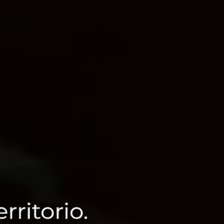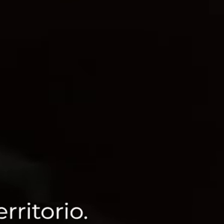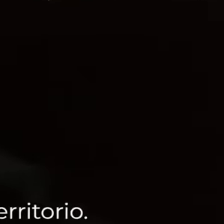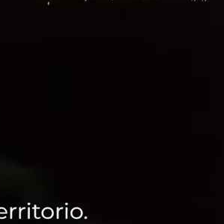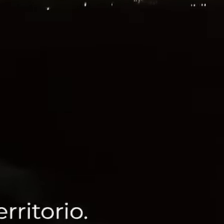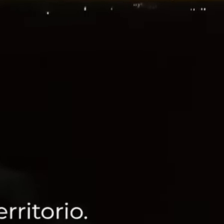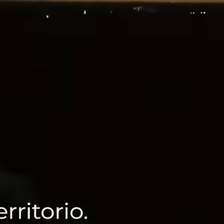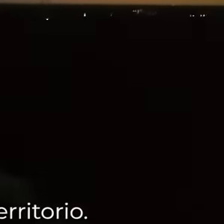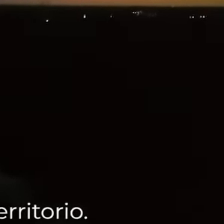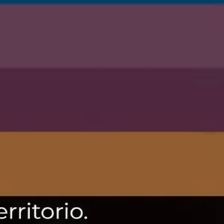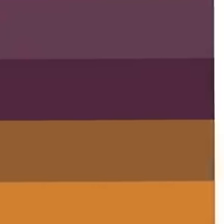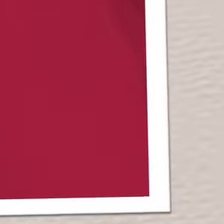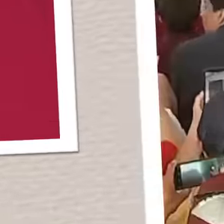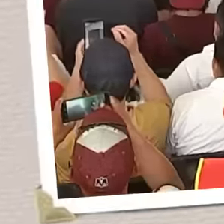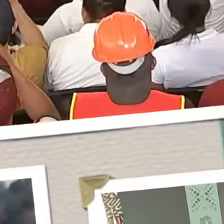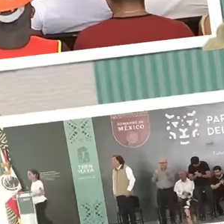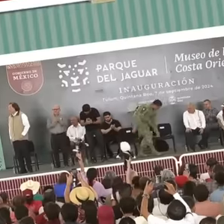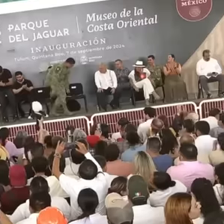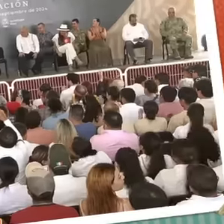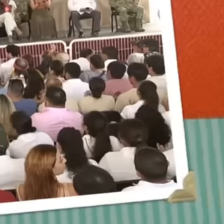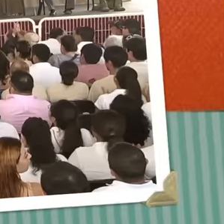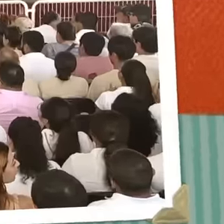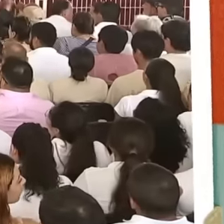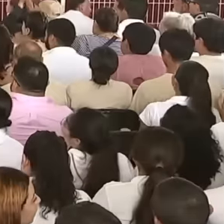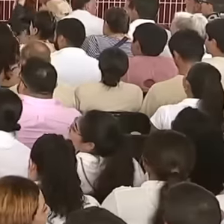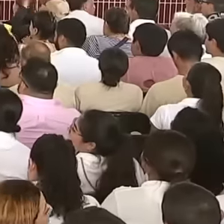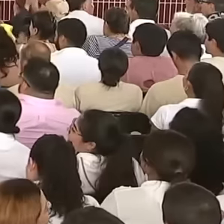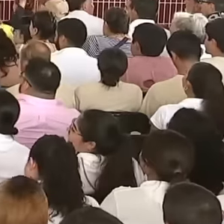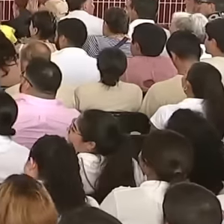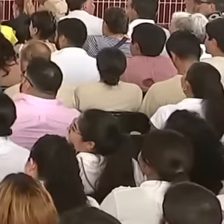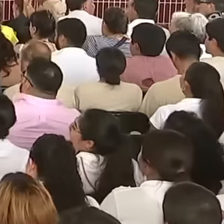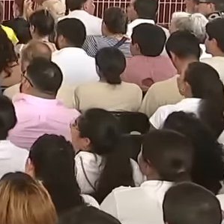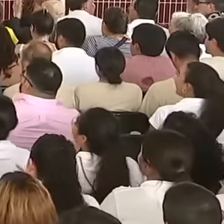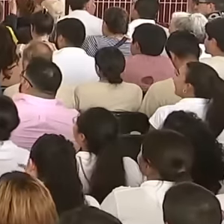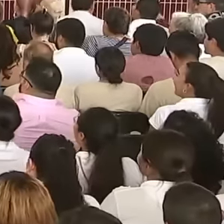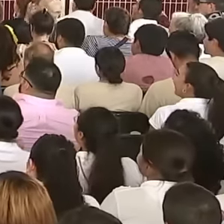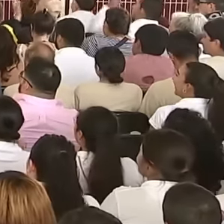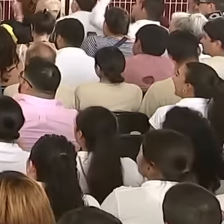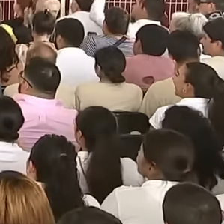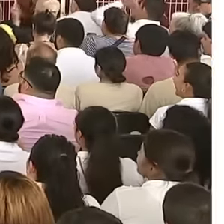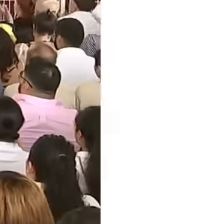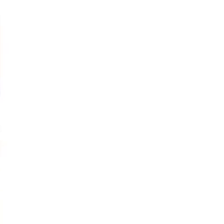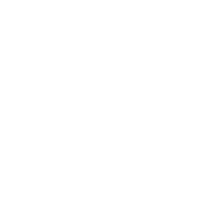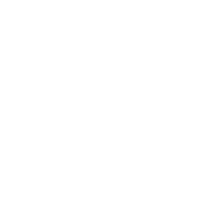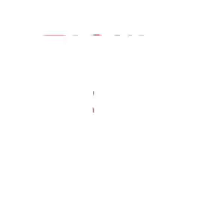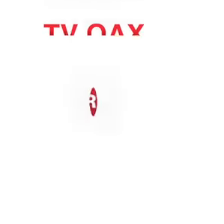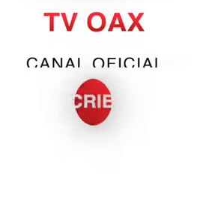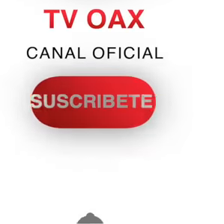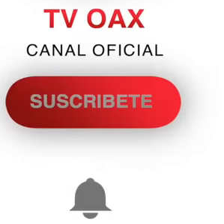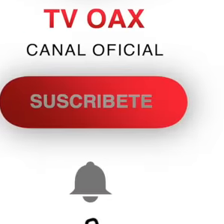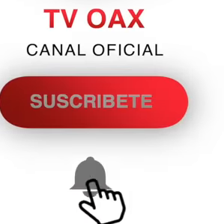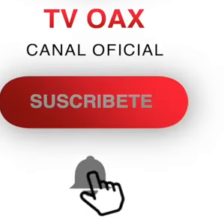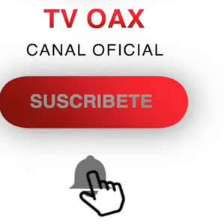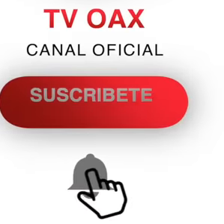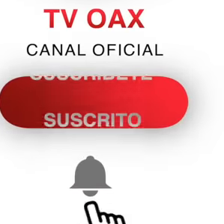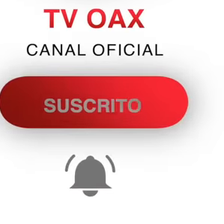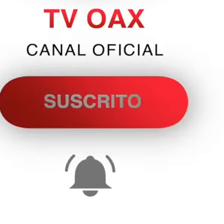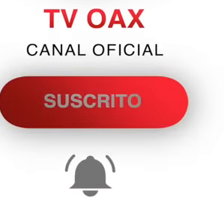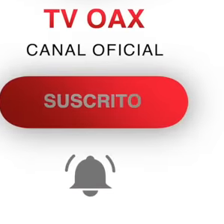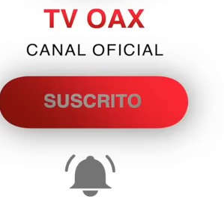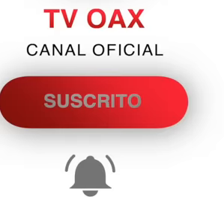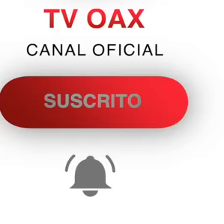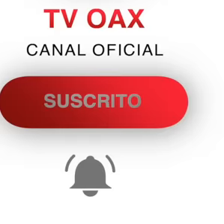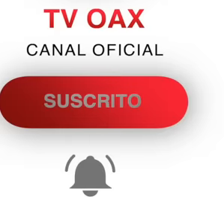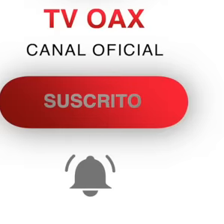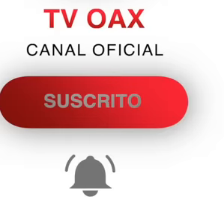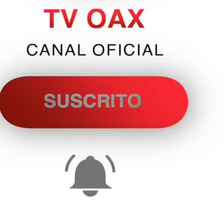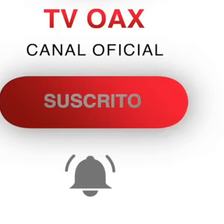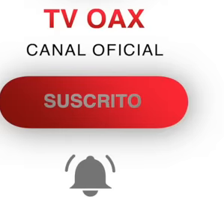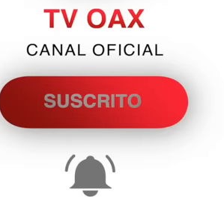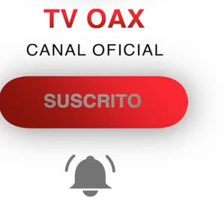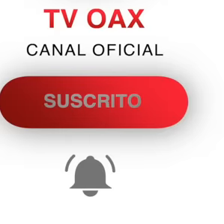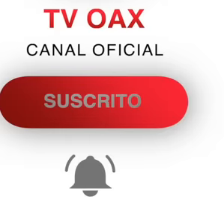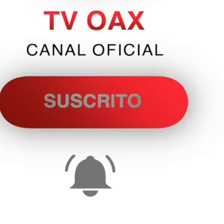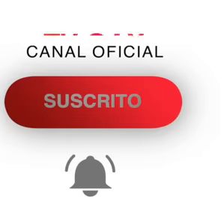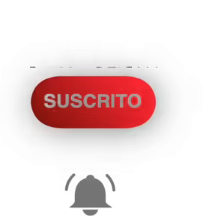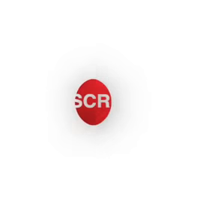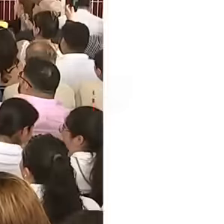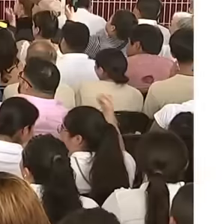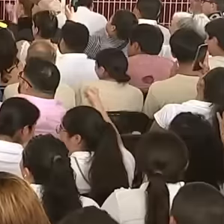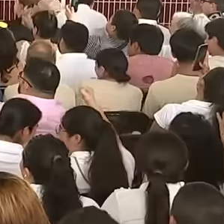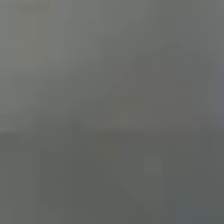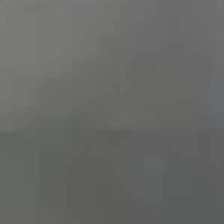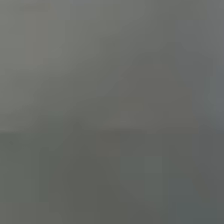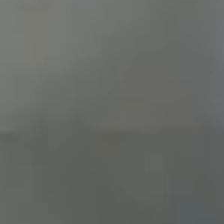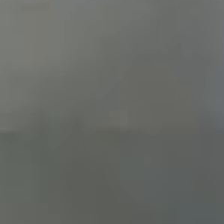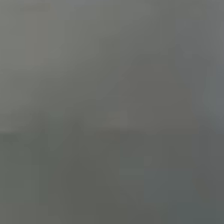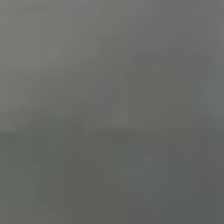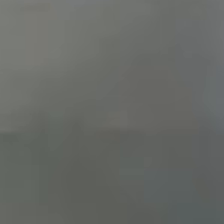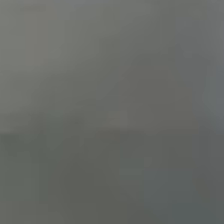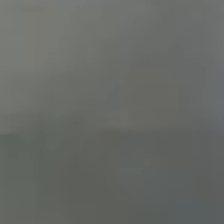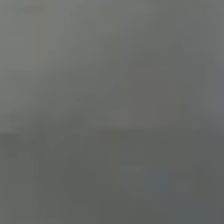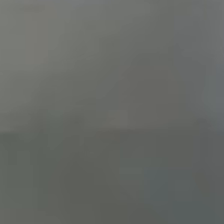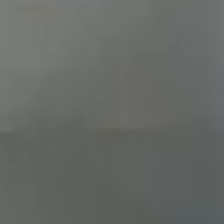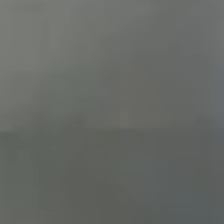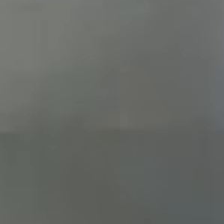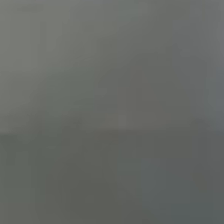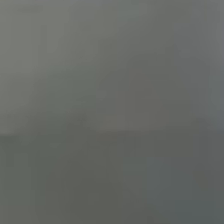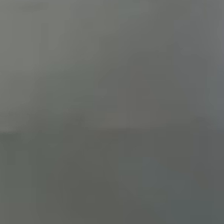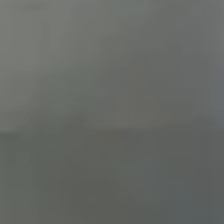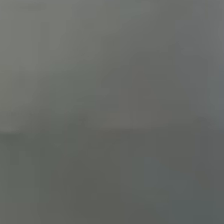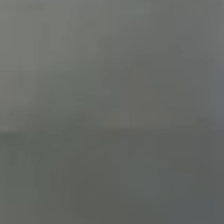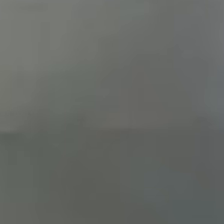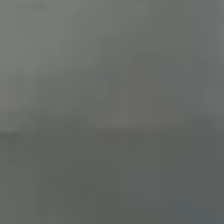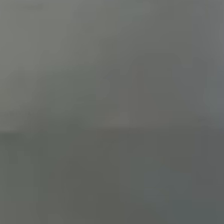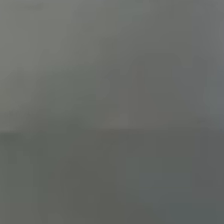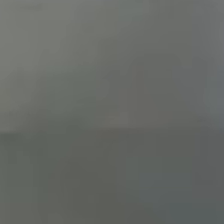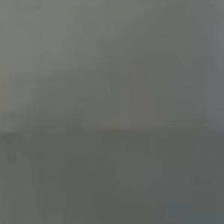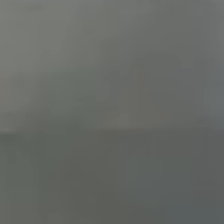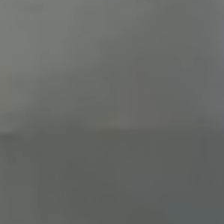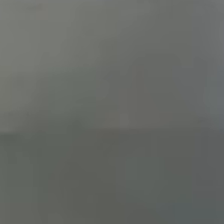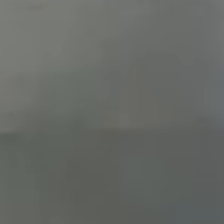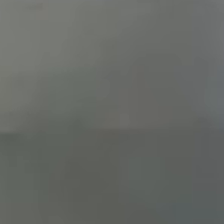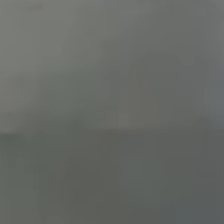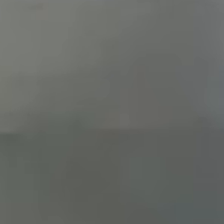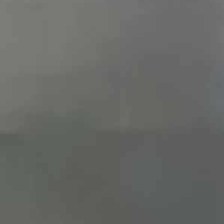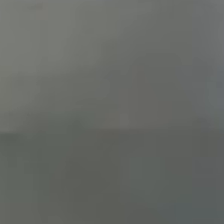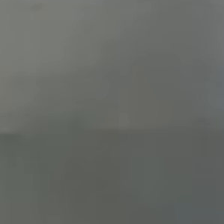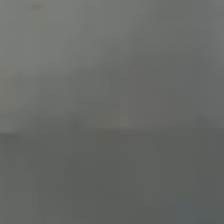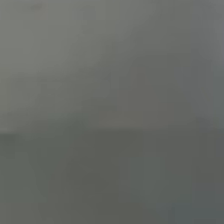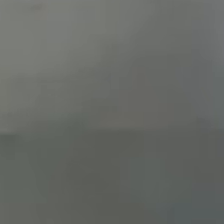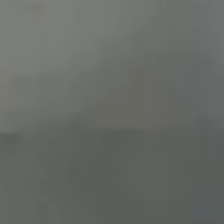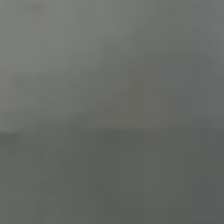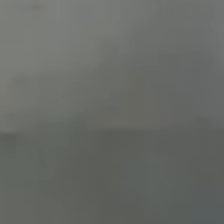territory President Andrés Manuel López Obrador Governor Marama